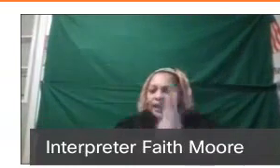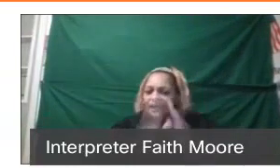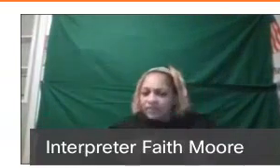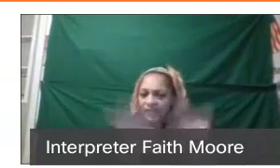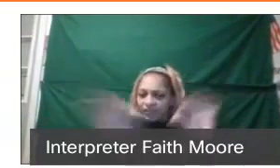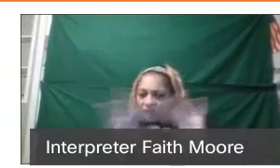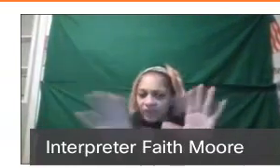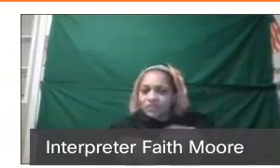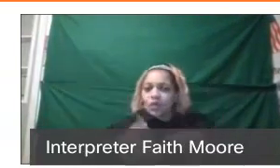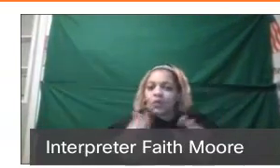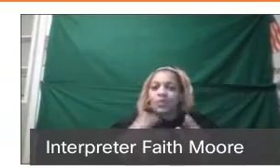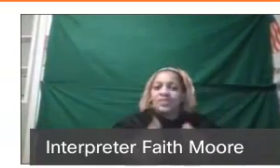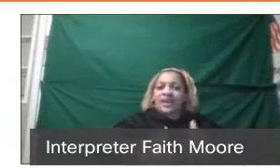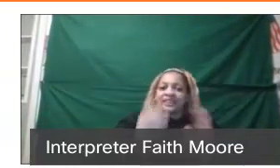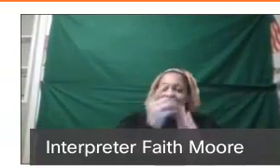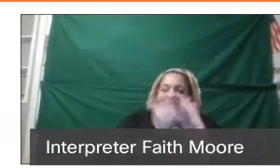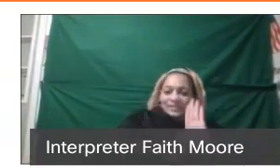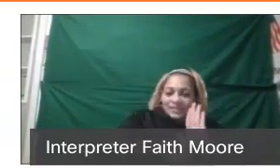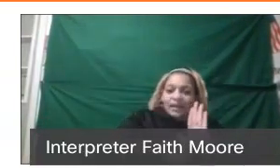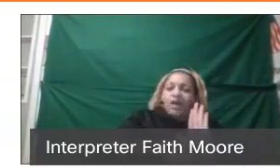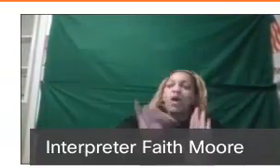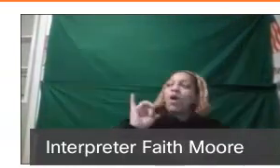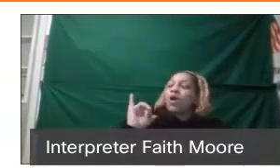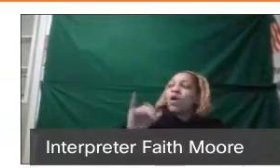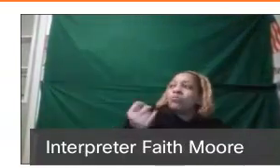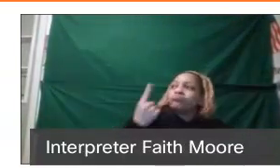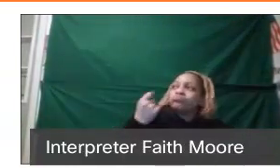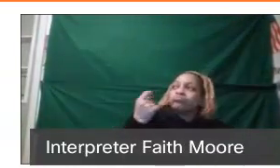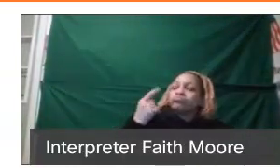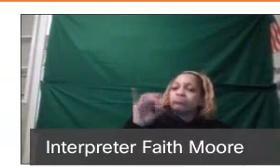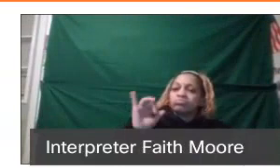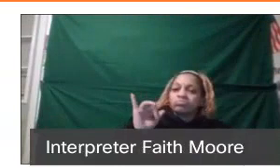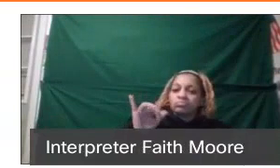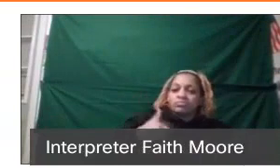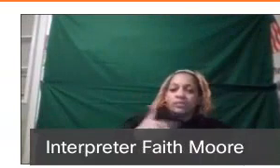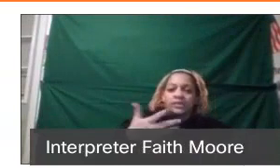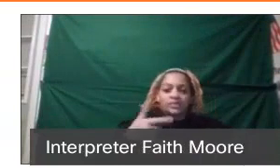Deliverable is what is the comment asking for.